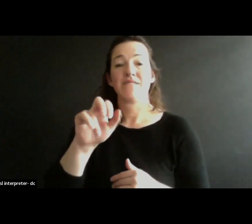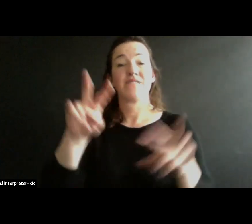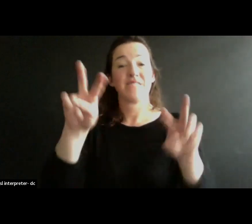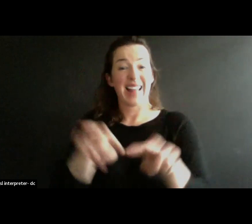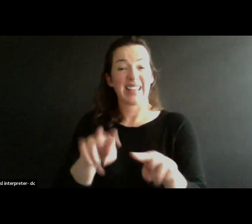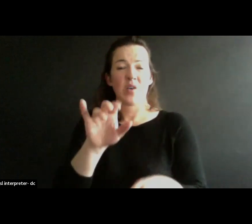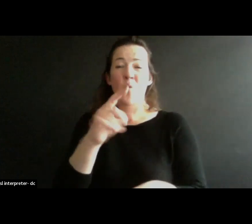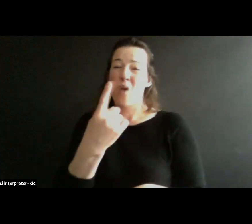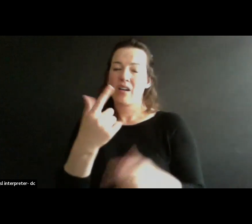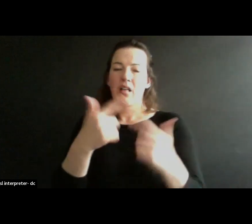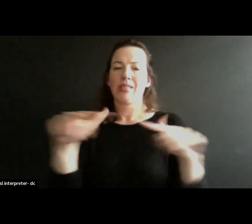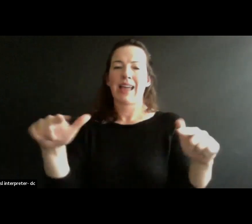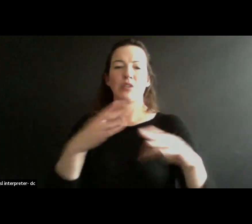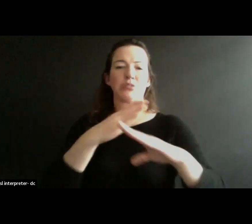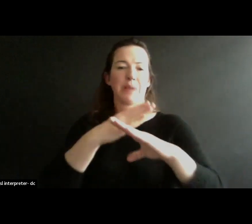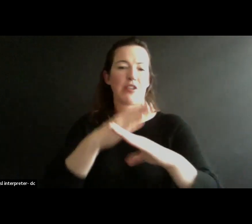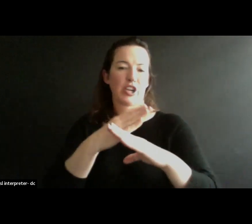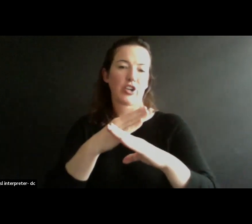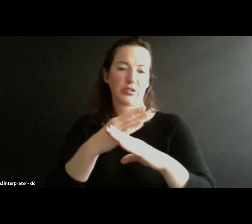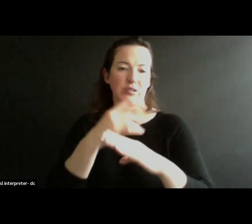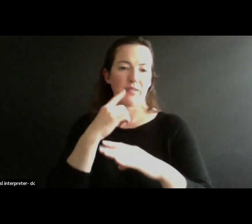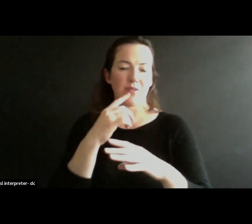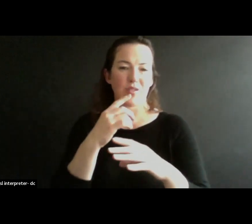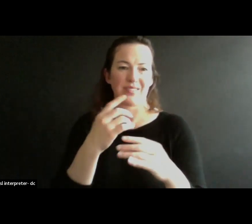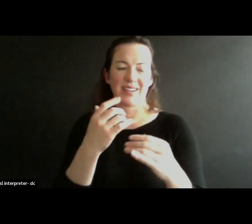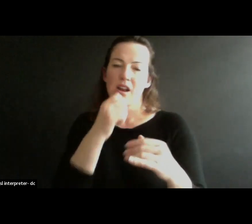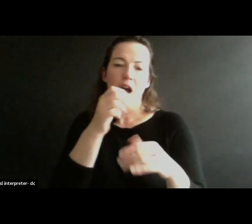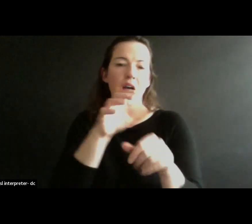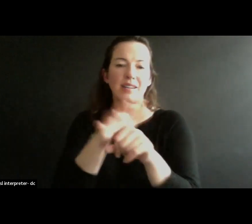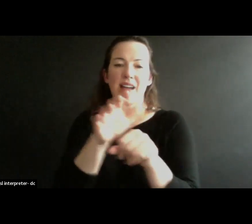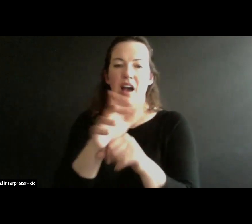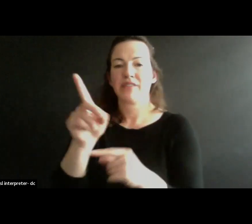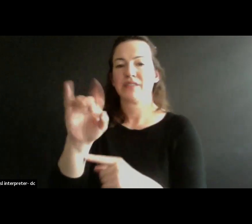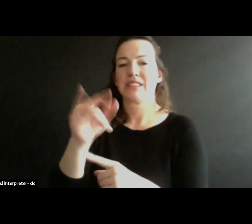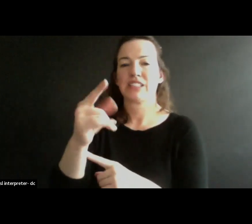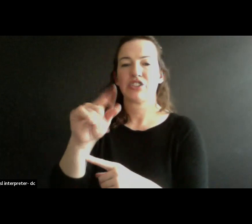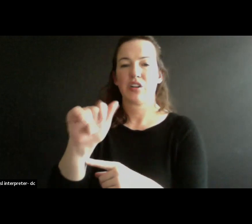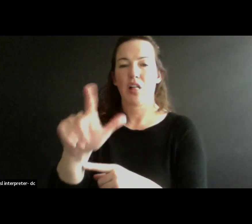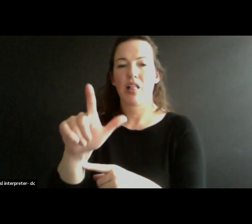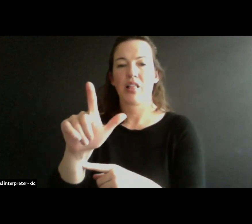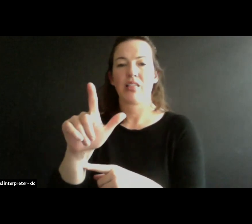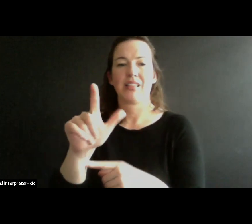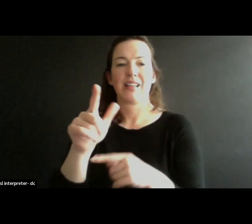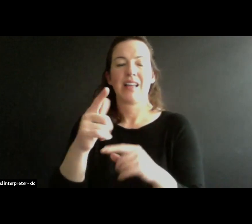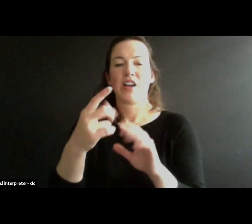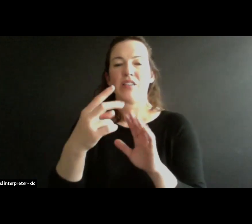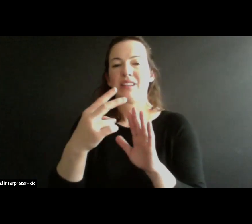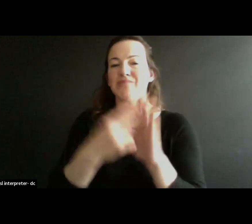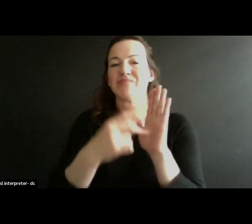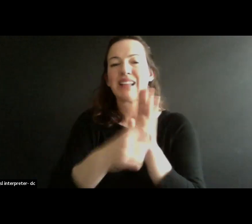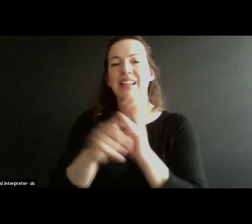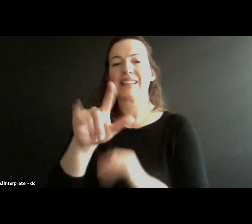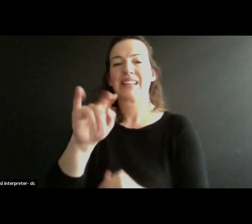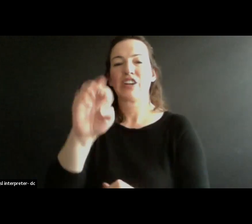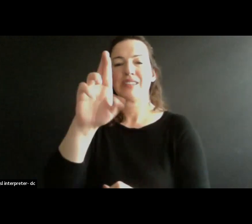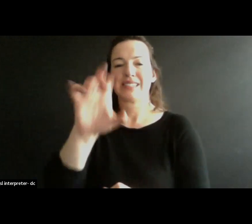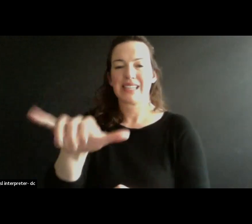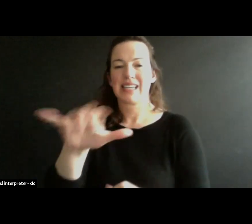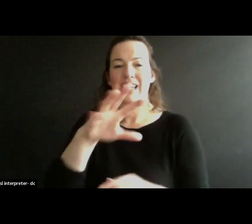bears to requiring, as it is not enough, digital literacy, and the Silk valley, you know, lack